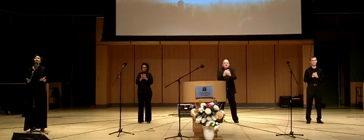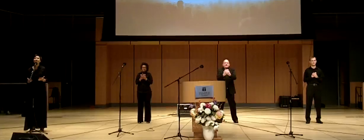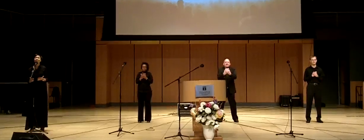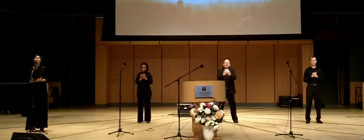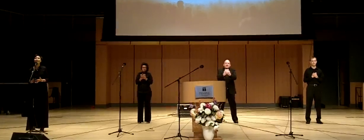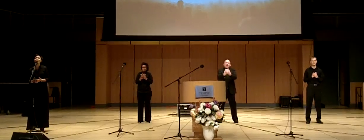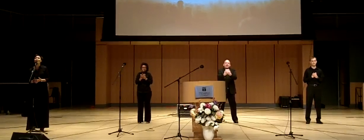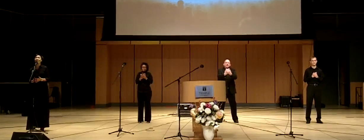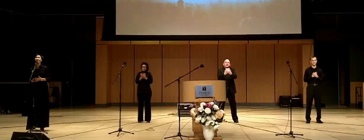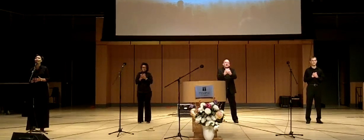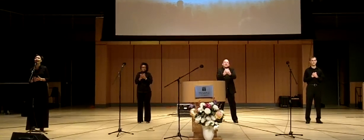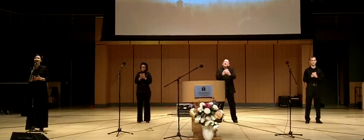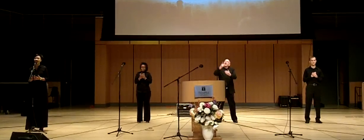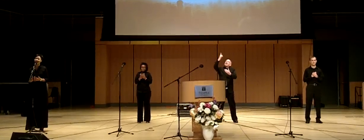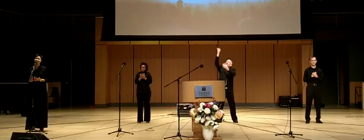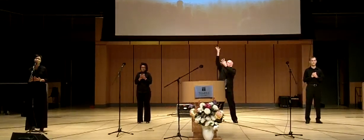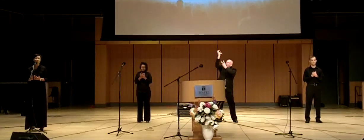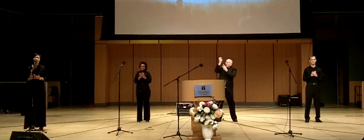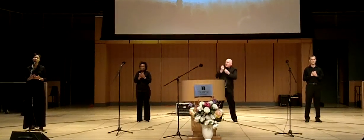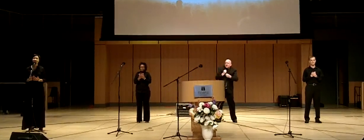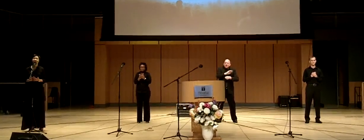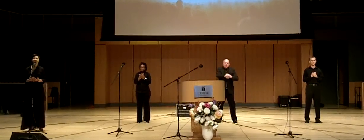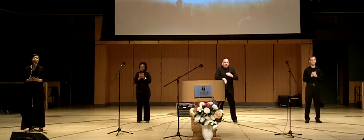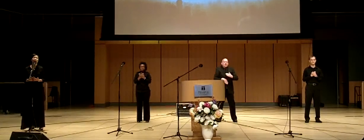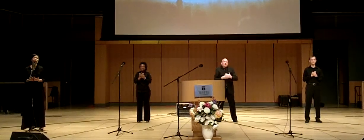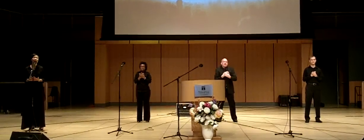give it all, he wants it all